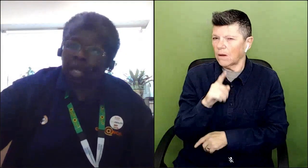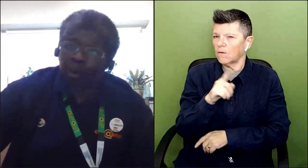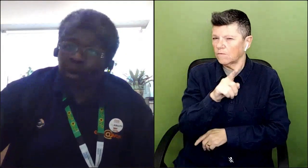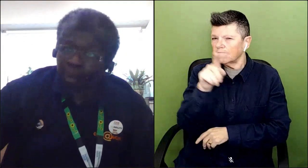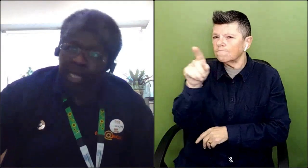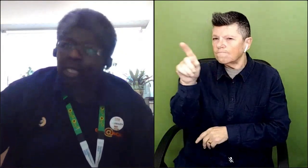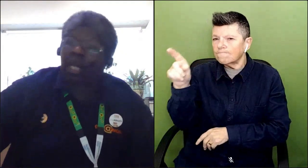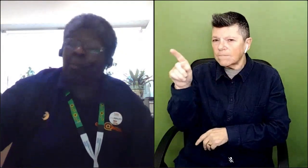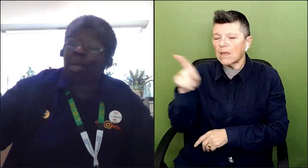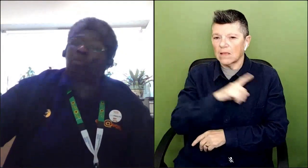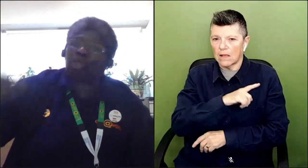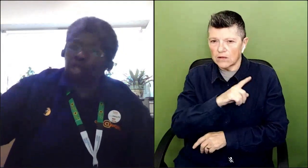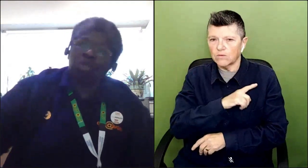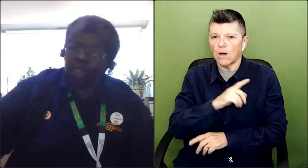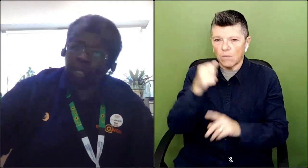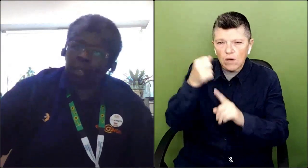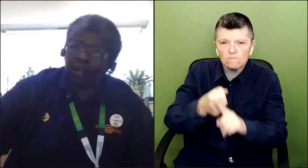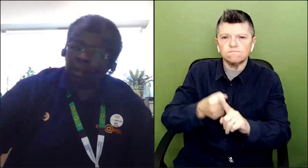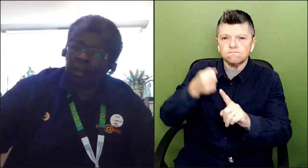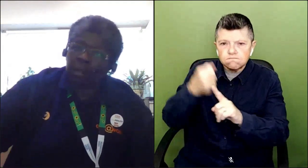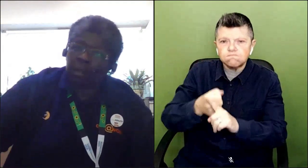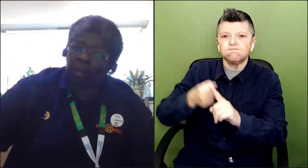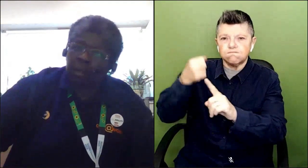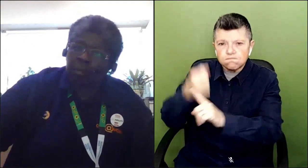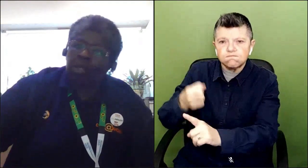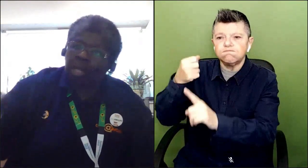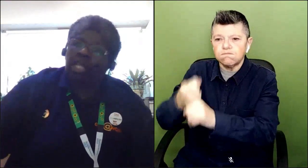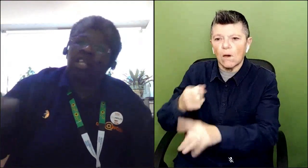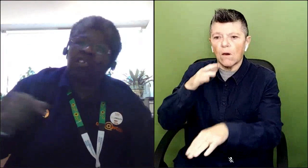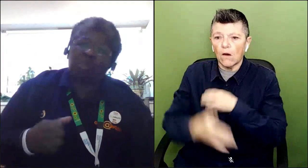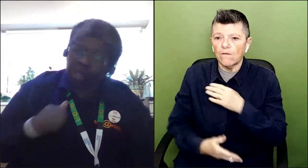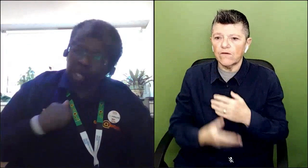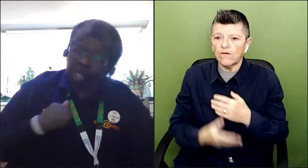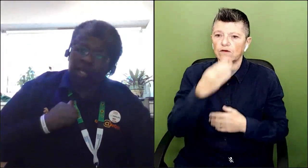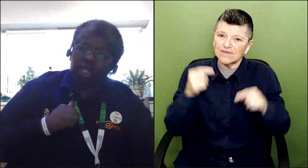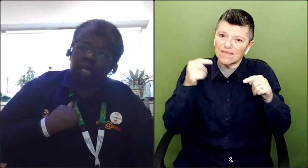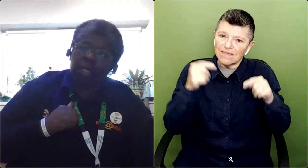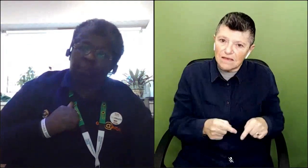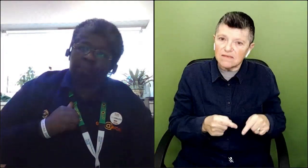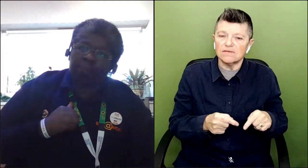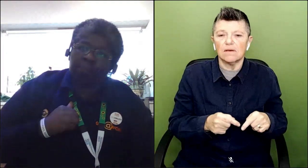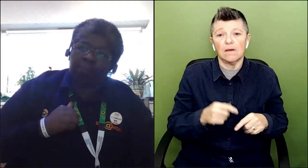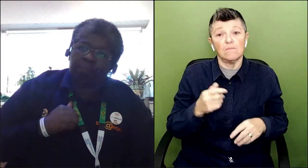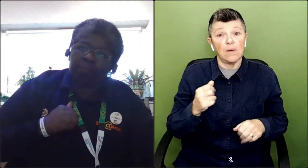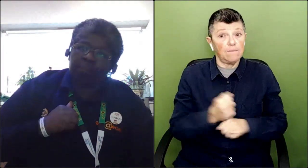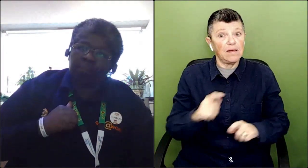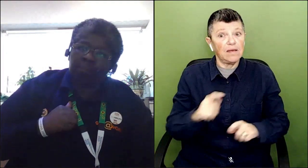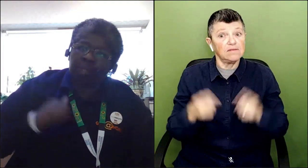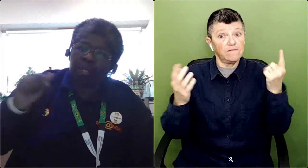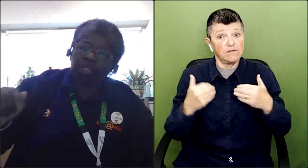That's why we keep on banging on about using it, but it made a difference when I used it